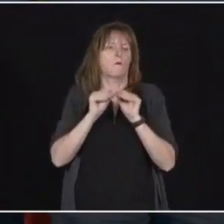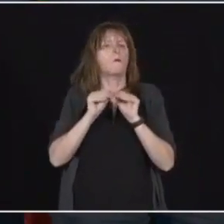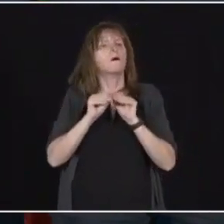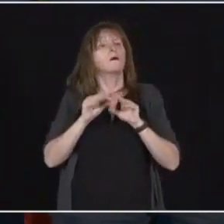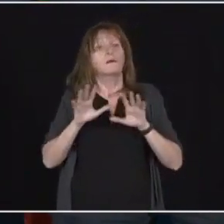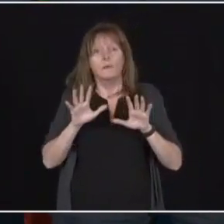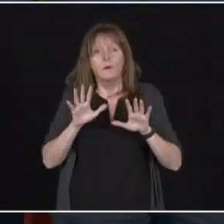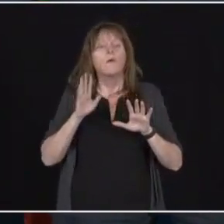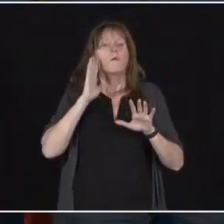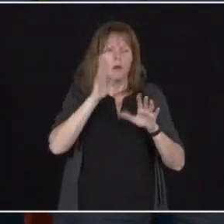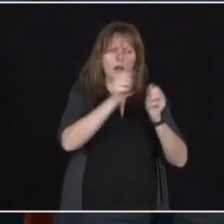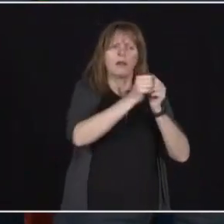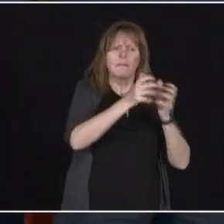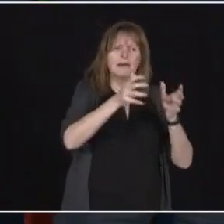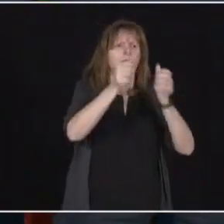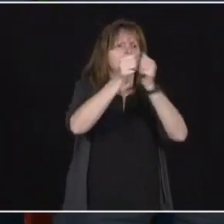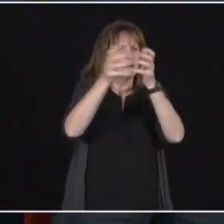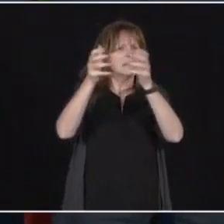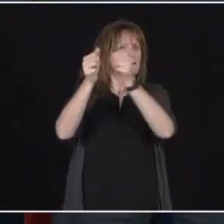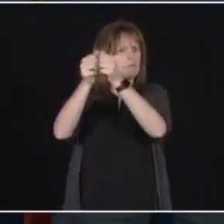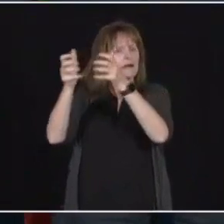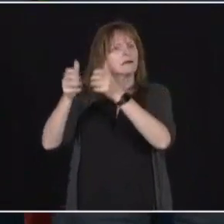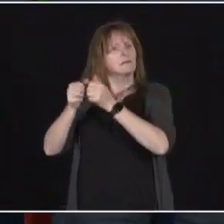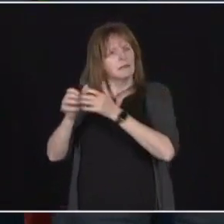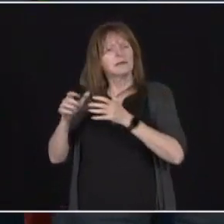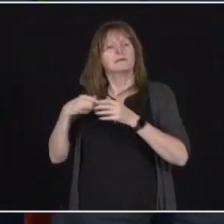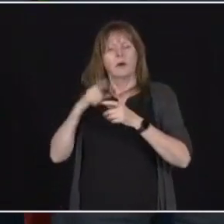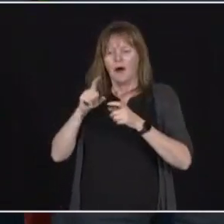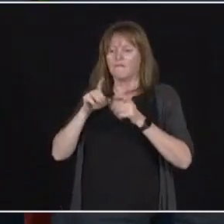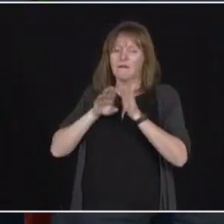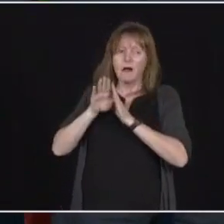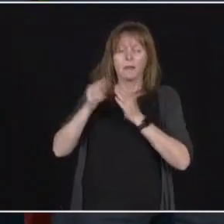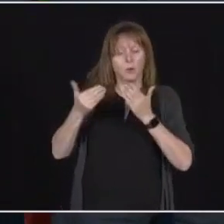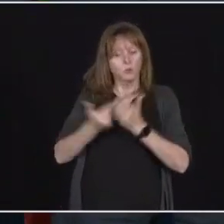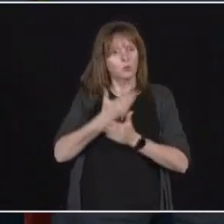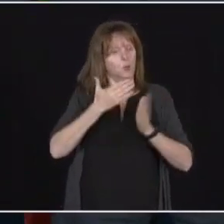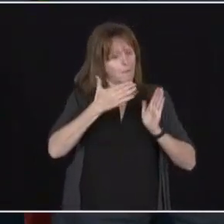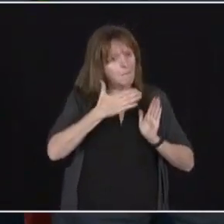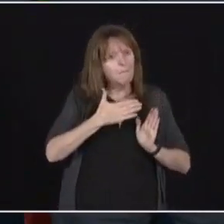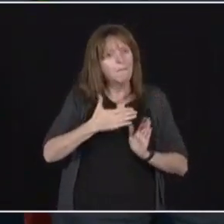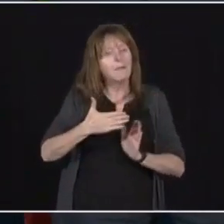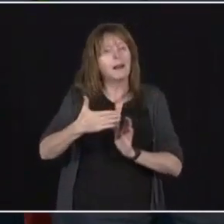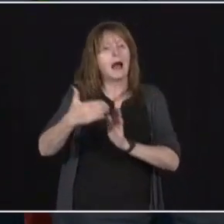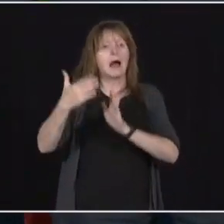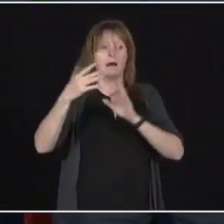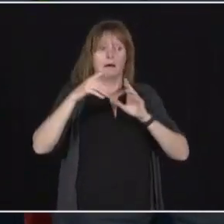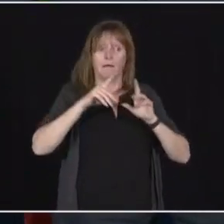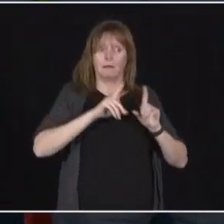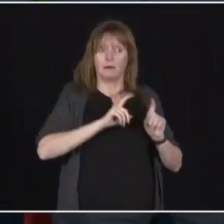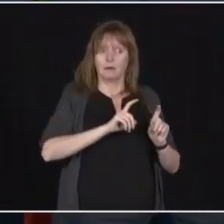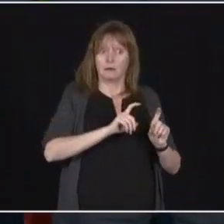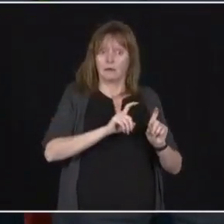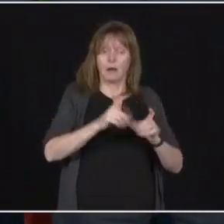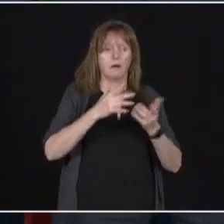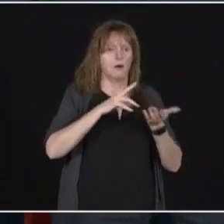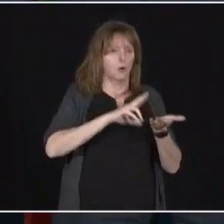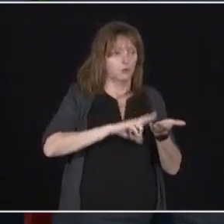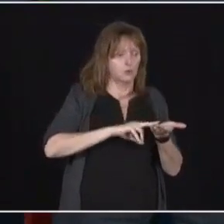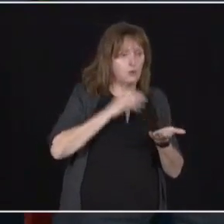We know that we need to increase it even further, so we are going to increase the testing, that is the reason why we have implemented a